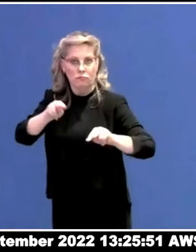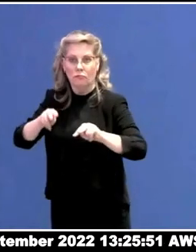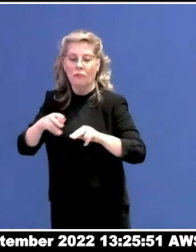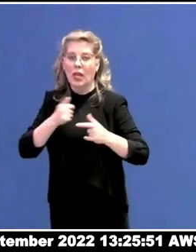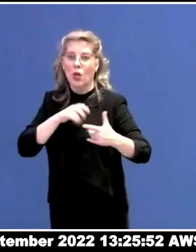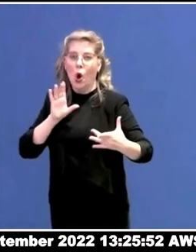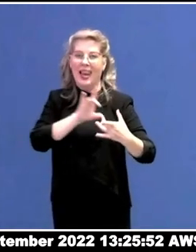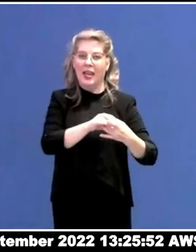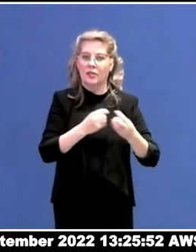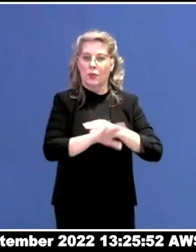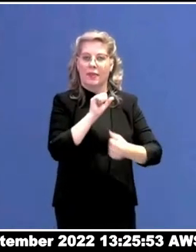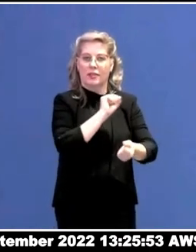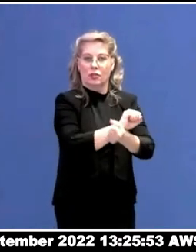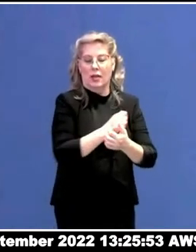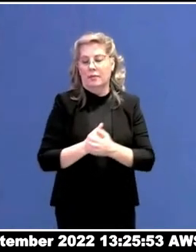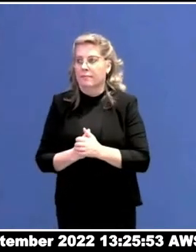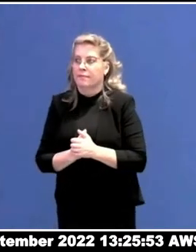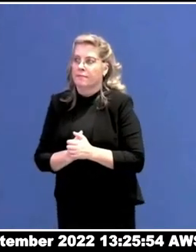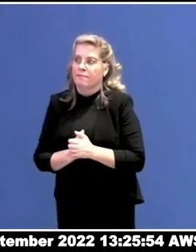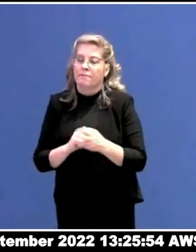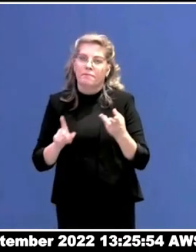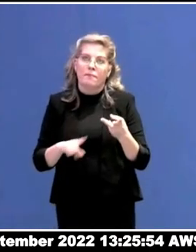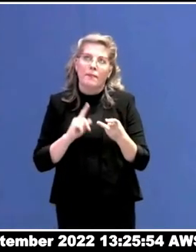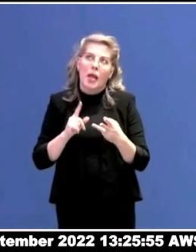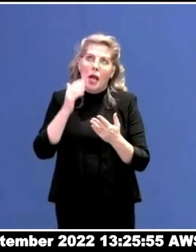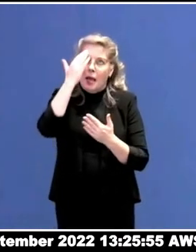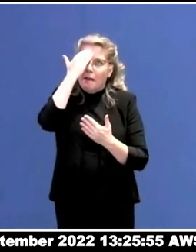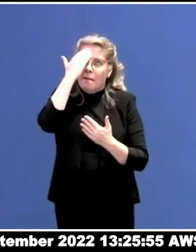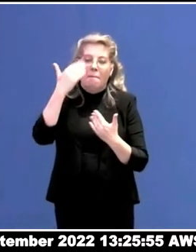When we look at mental health services in prison, the community model is actually a